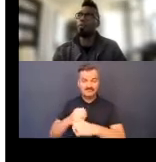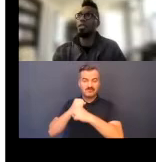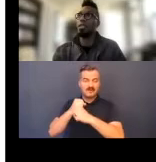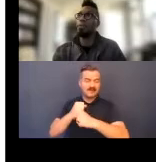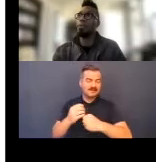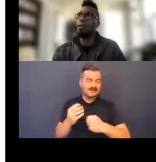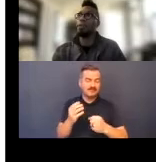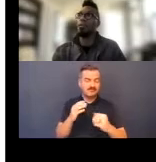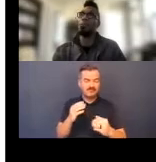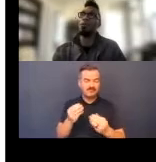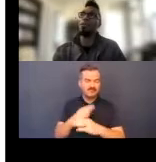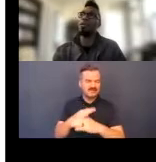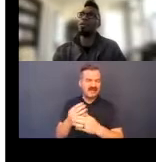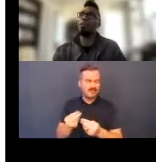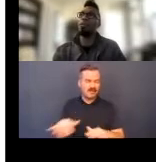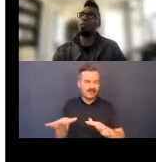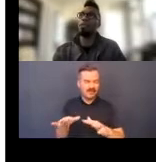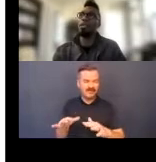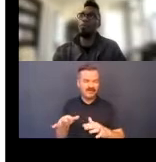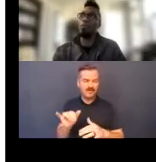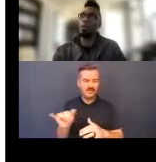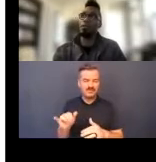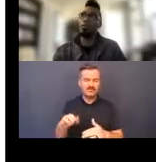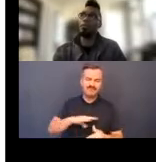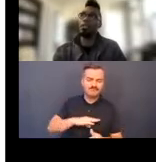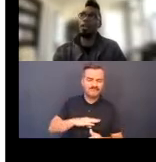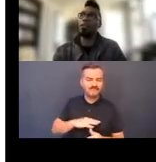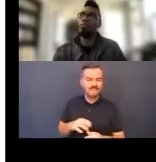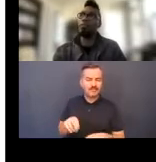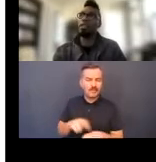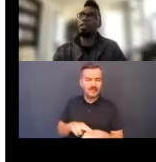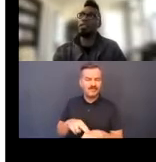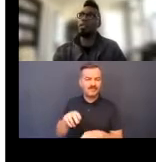needs. I charged that both in emergency and the responses to it rely on an understanding